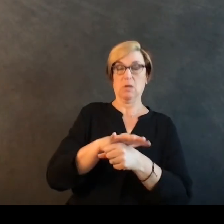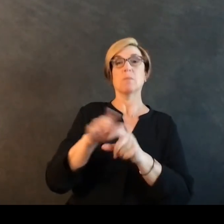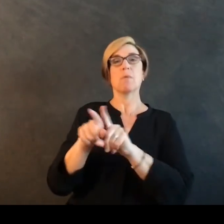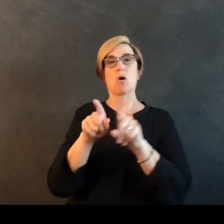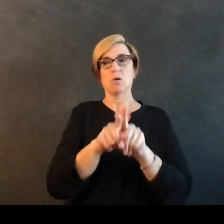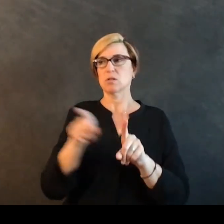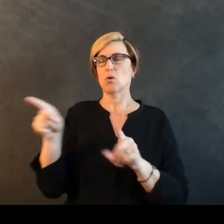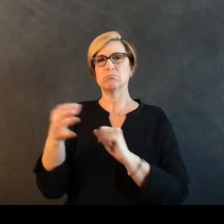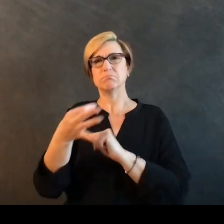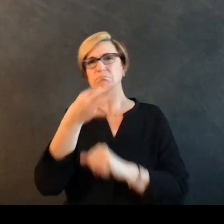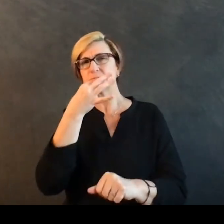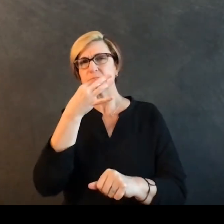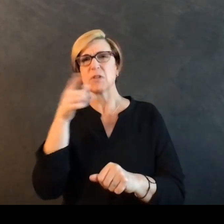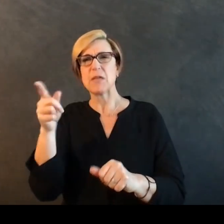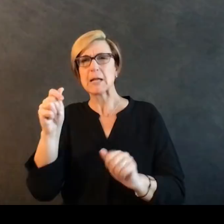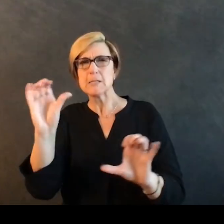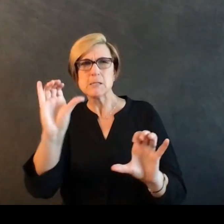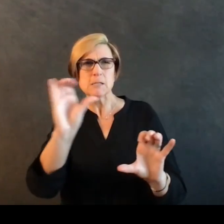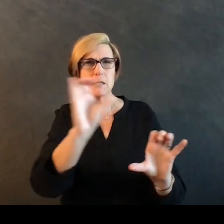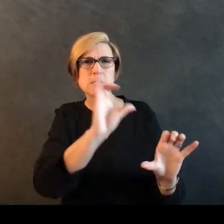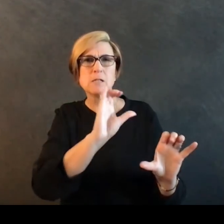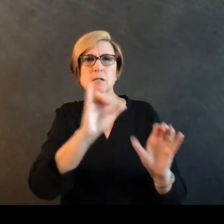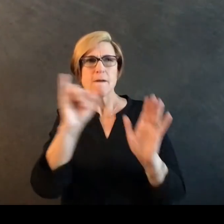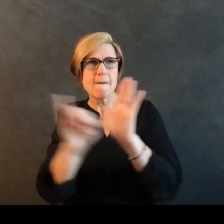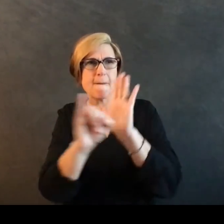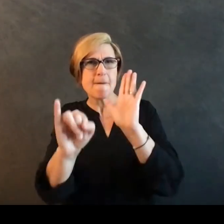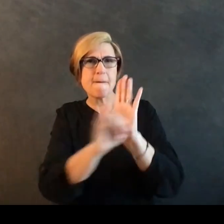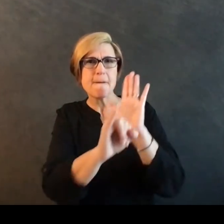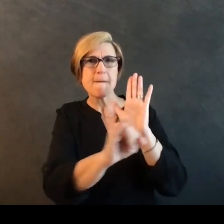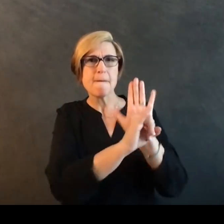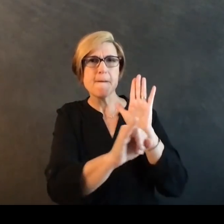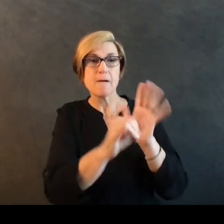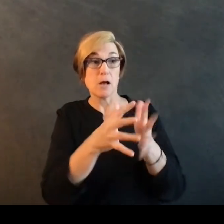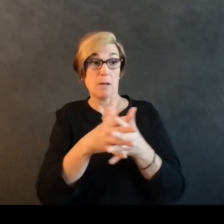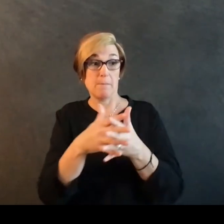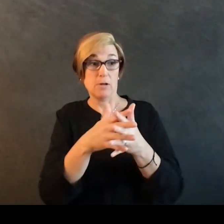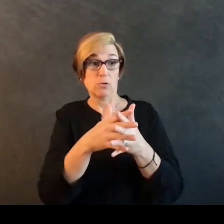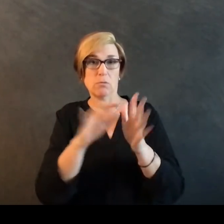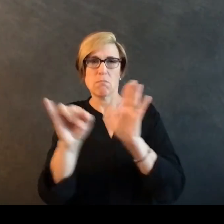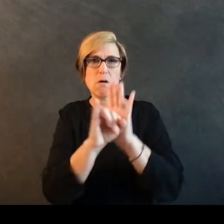marketplace around America and around the world literally millions of n95